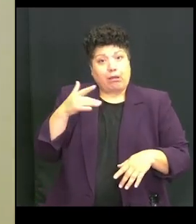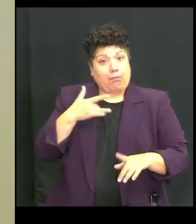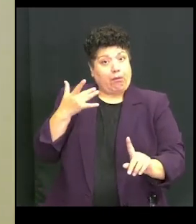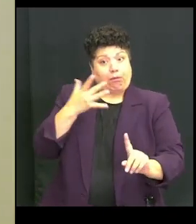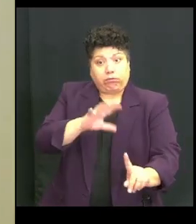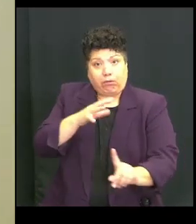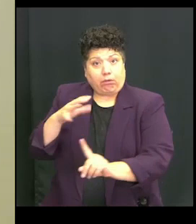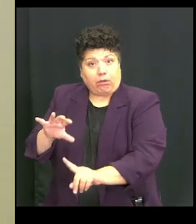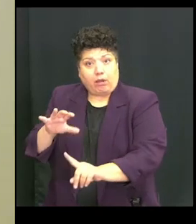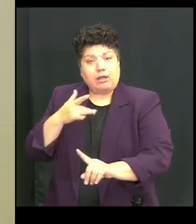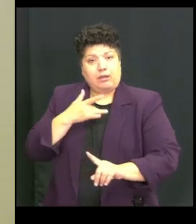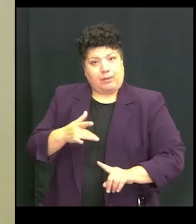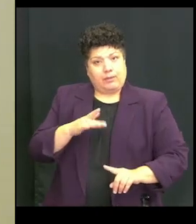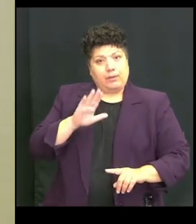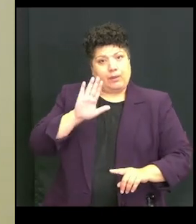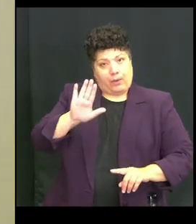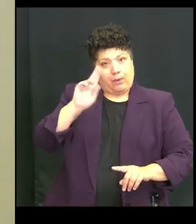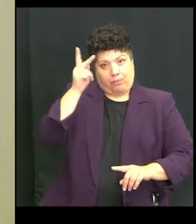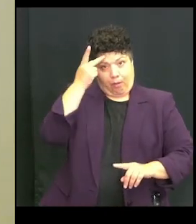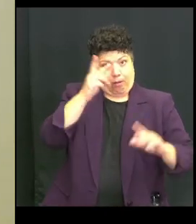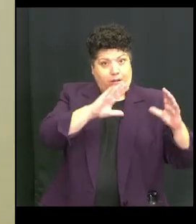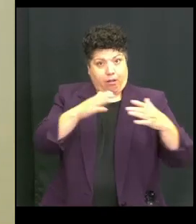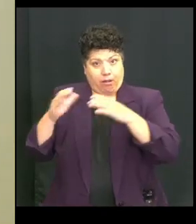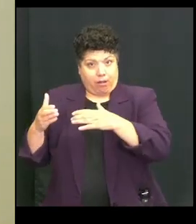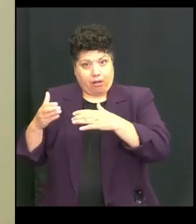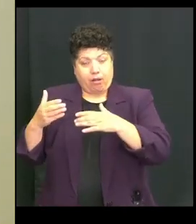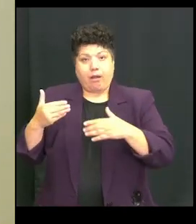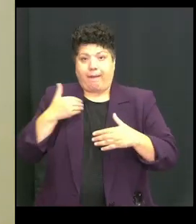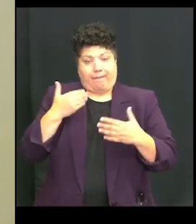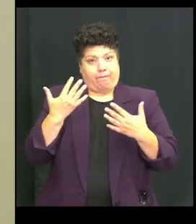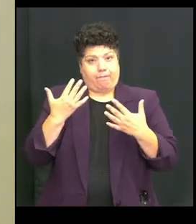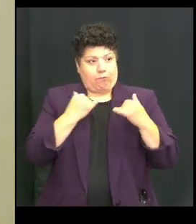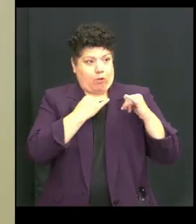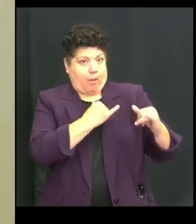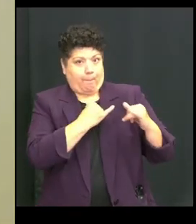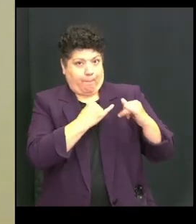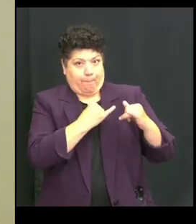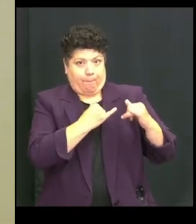bring partisans together around a common view of economic circumstances.